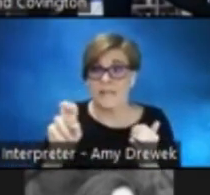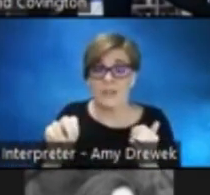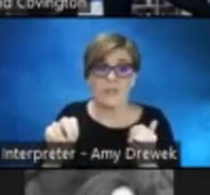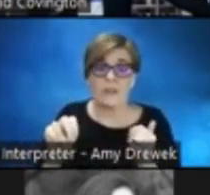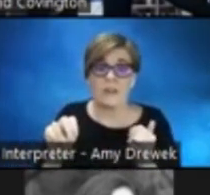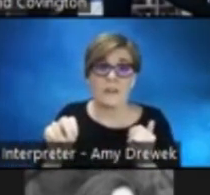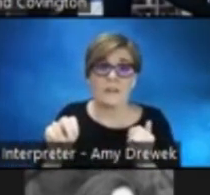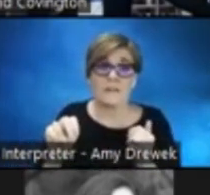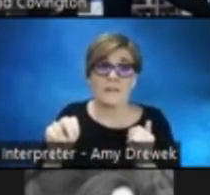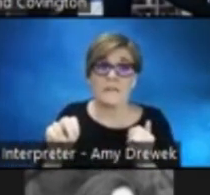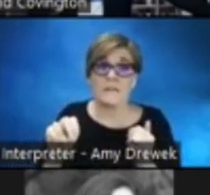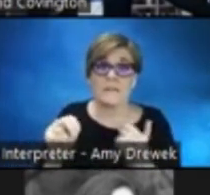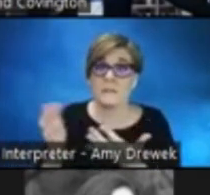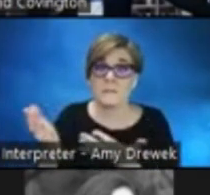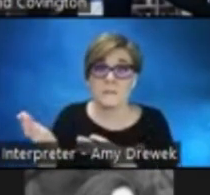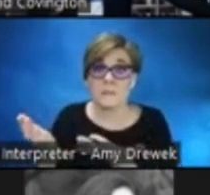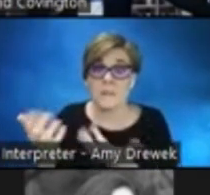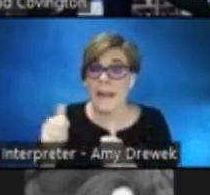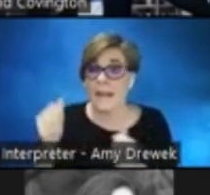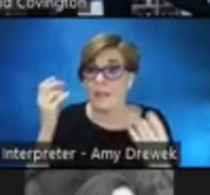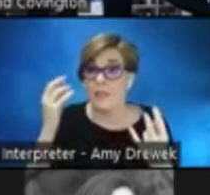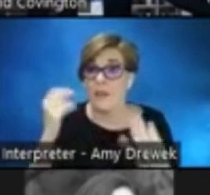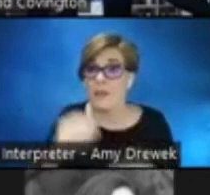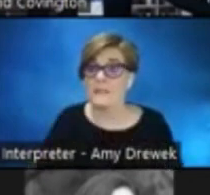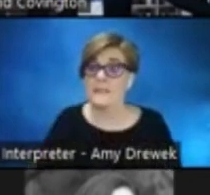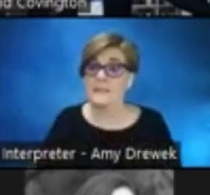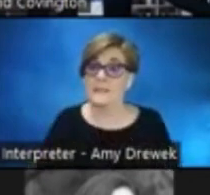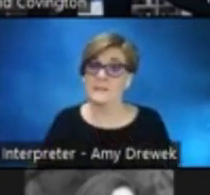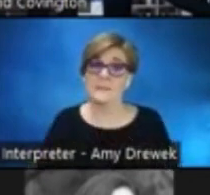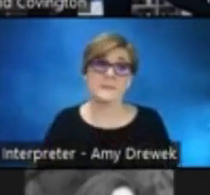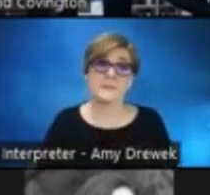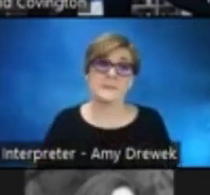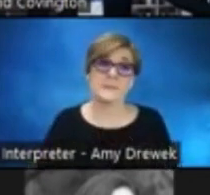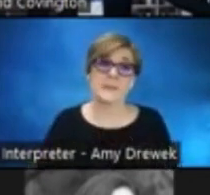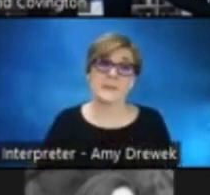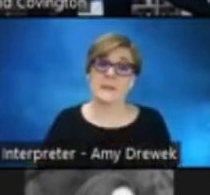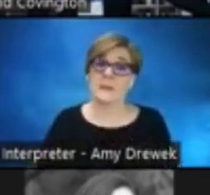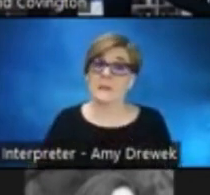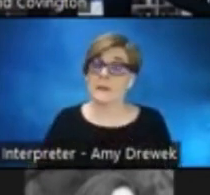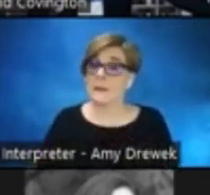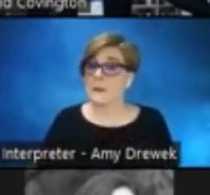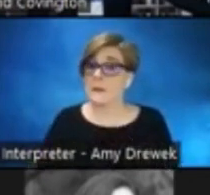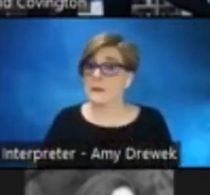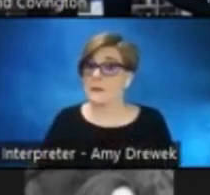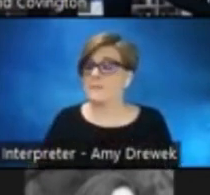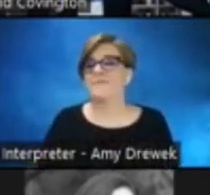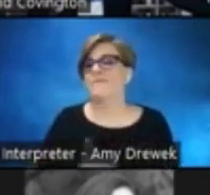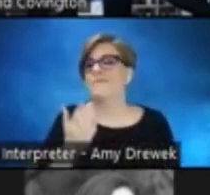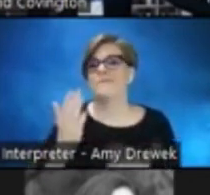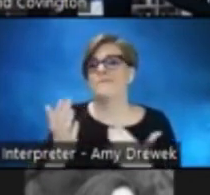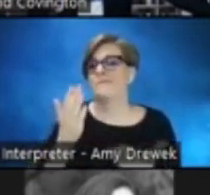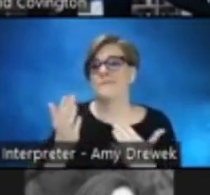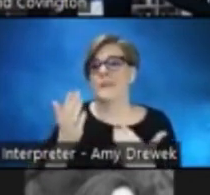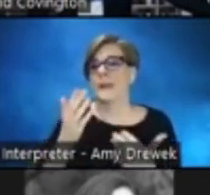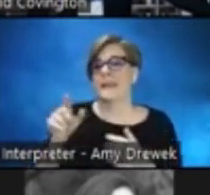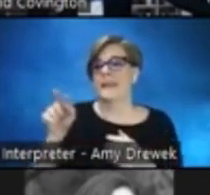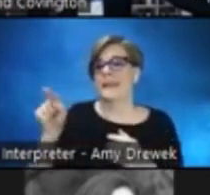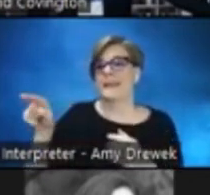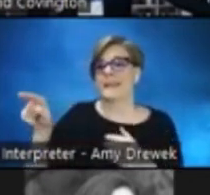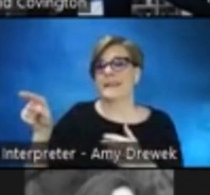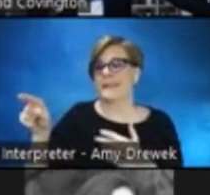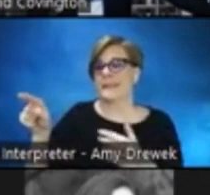HE MIGHT HAVE JUST RUN OVER, BUT NOT AS OF YET.